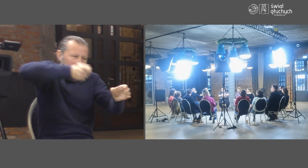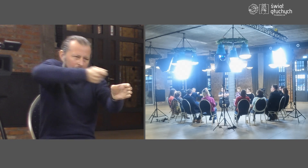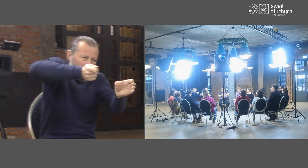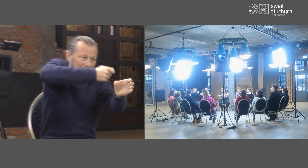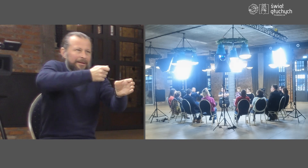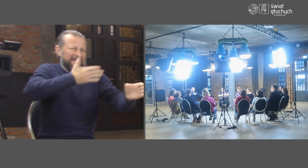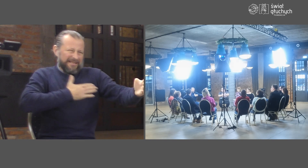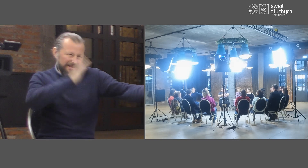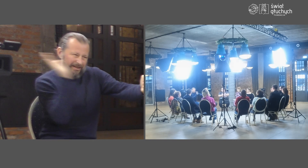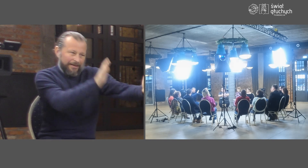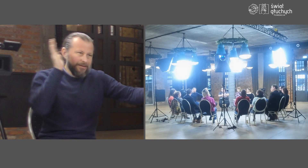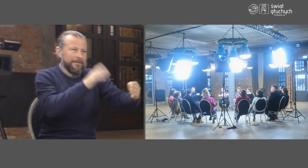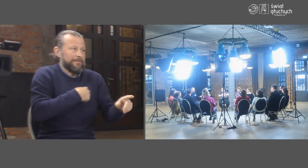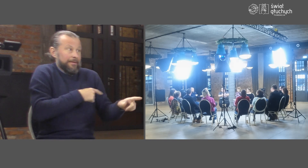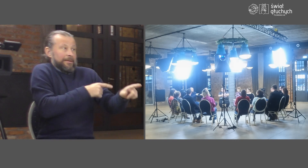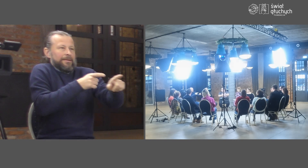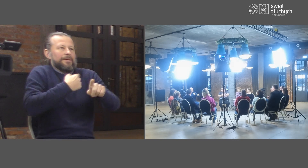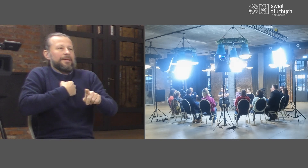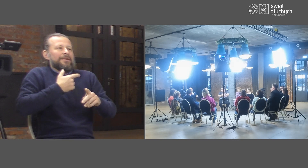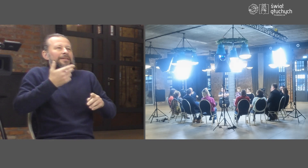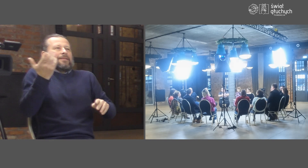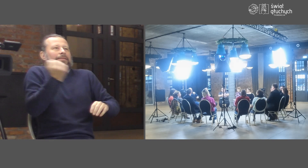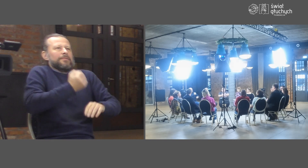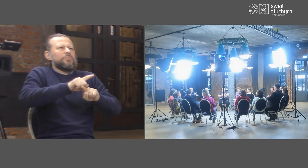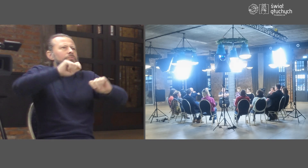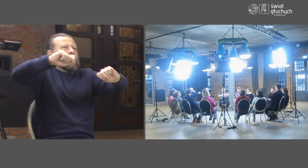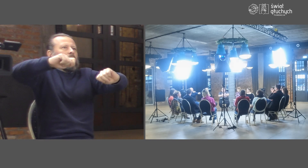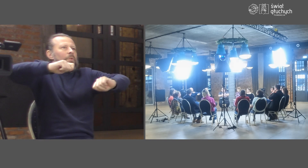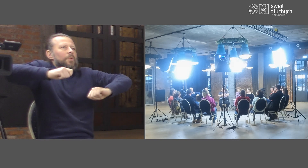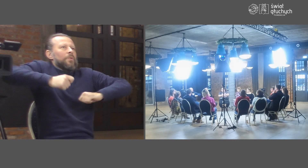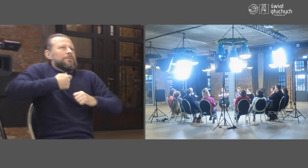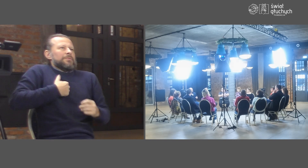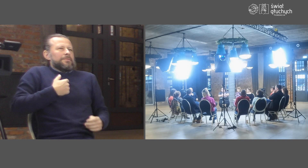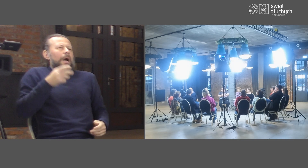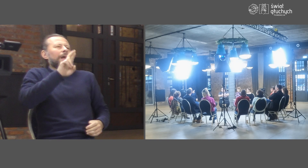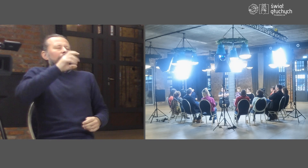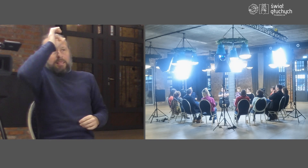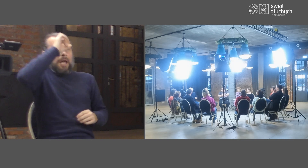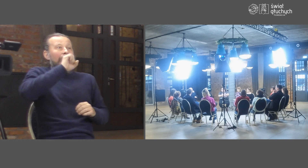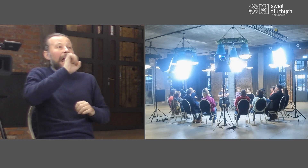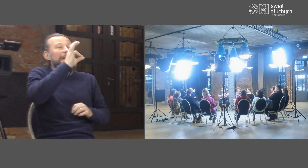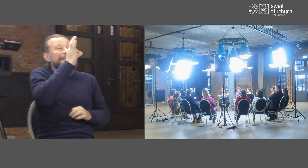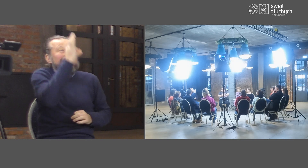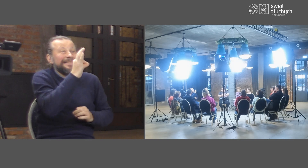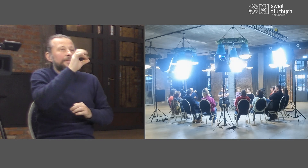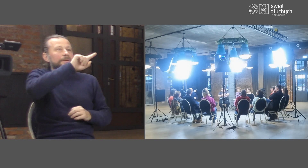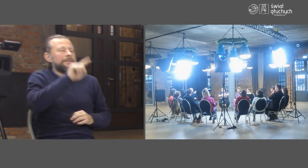It’s hard to pronounce it when there is constant pressure to speak perfectly. They force me. Not just "R," but also "S" and "Z."